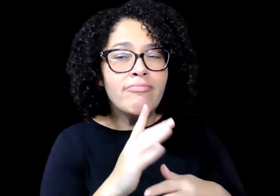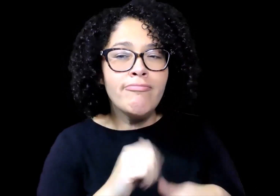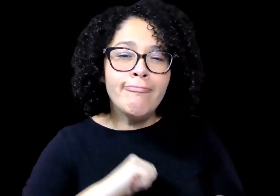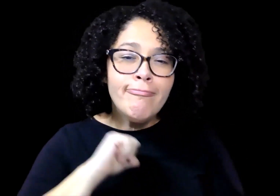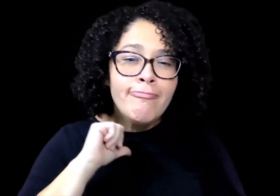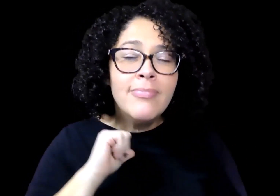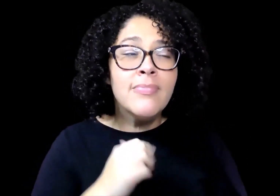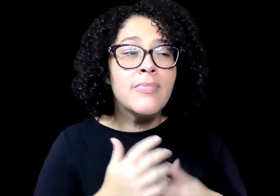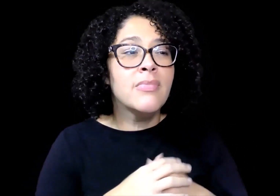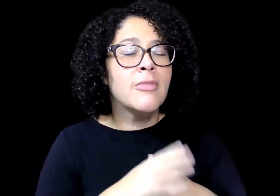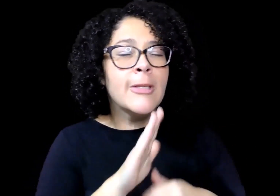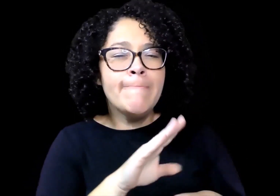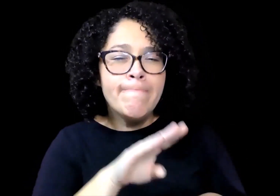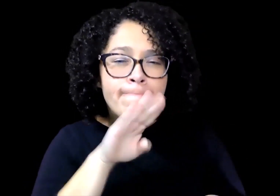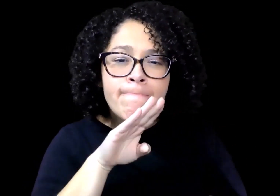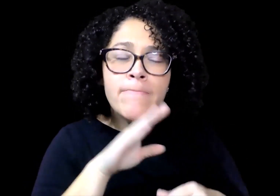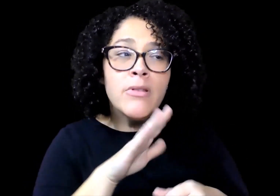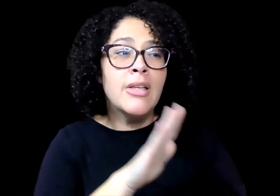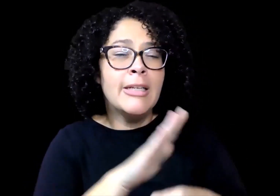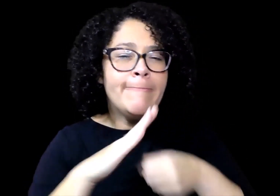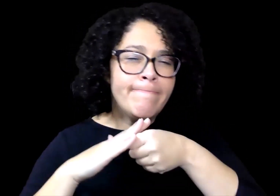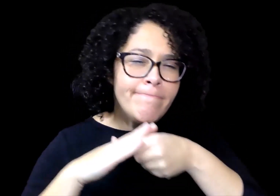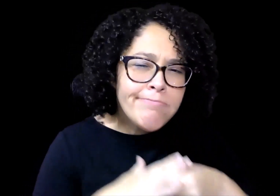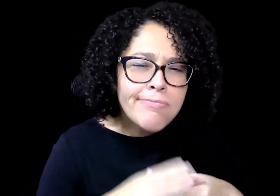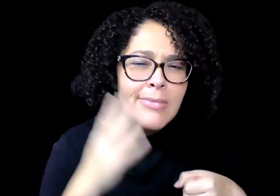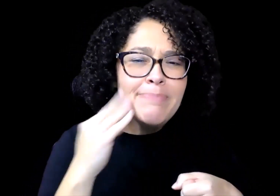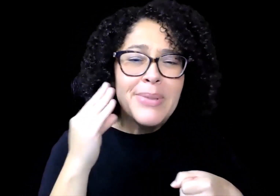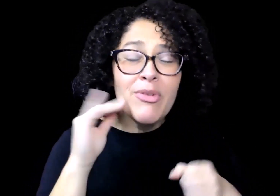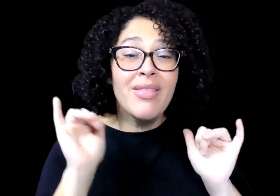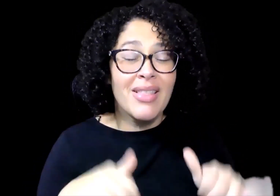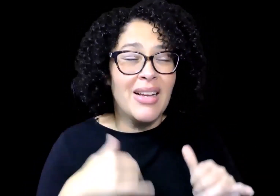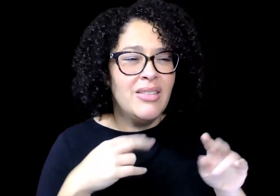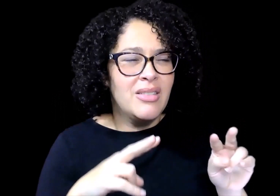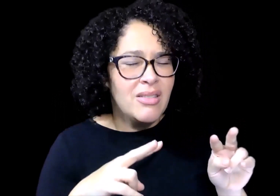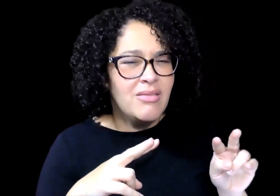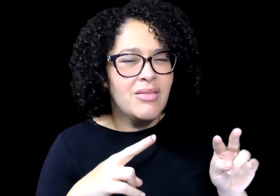stories of the other members about their pride their frustration the oppression they lived